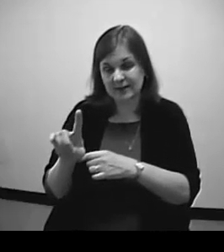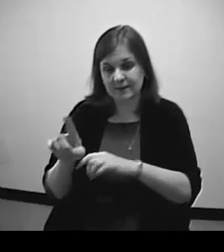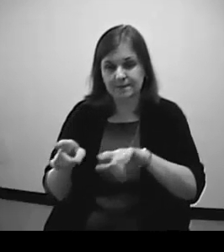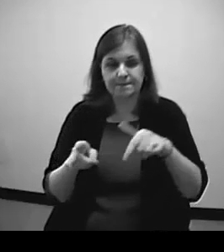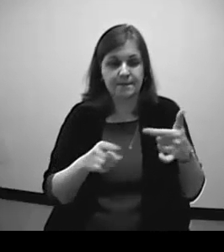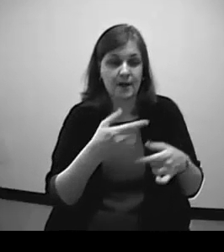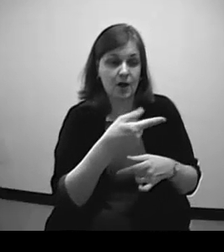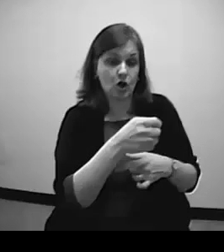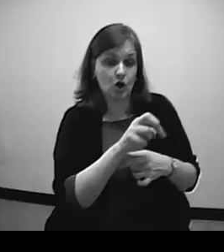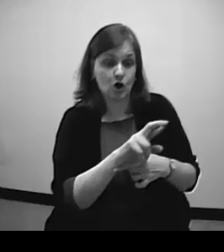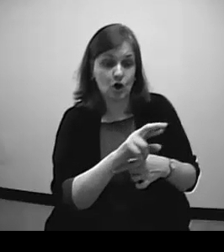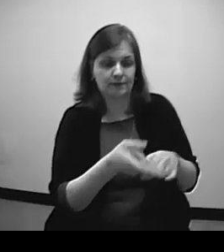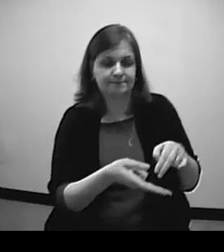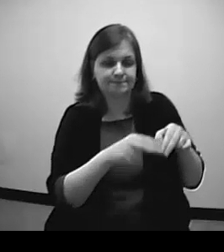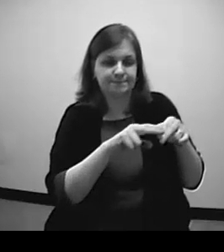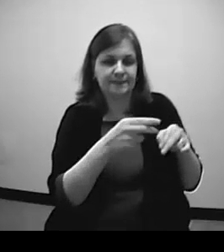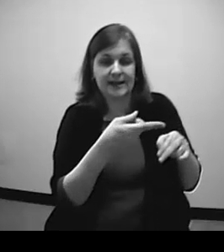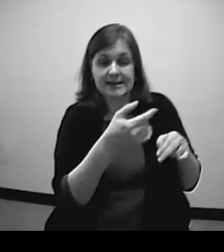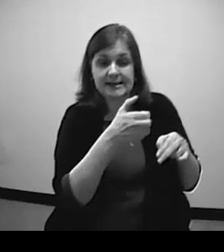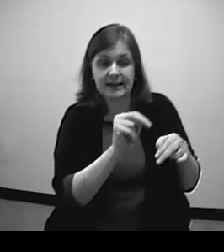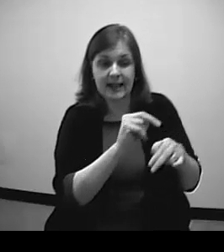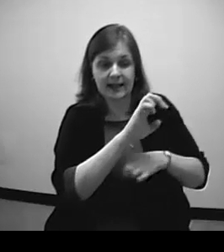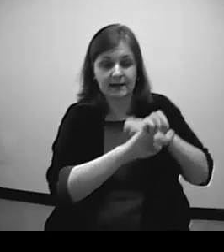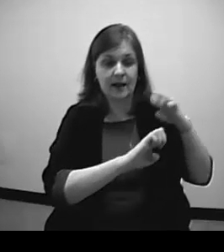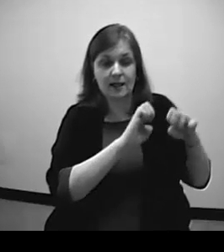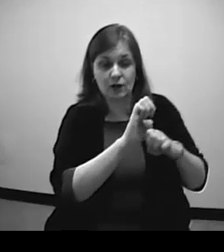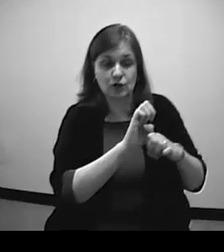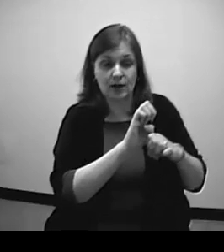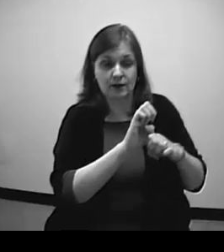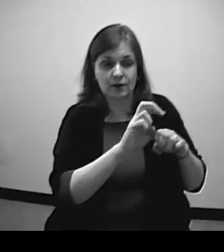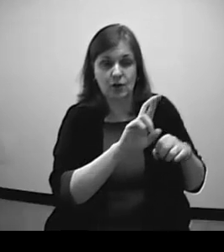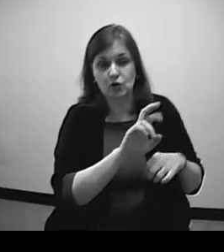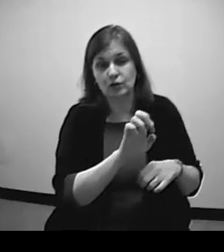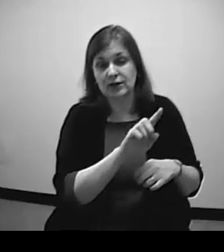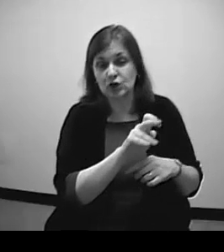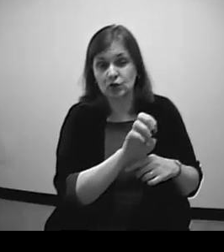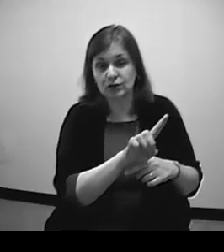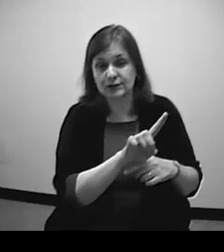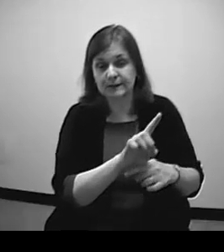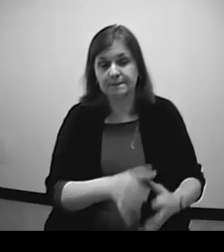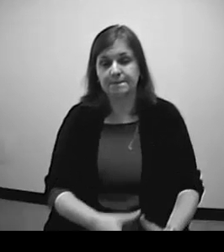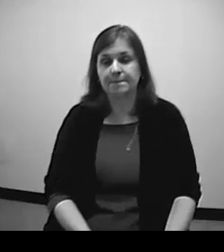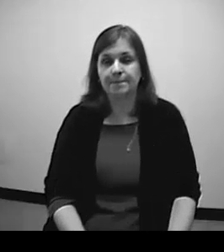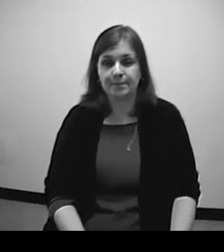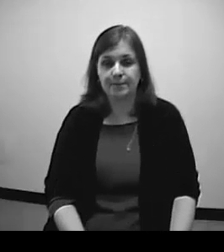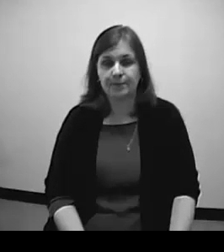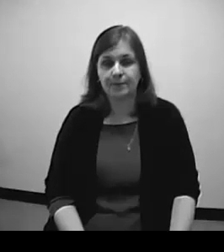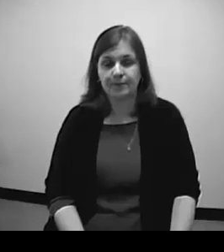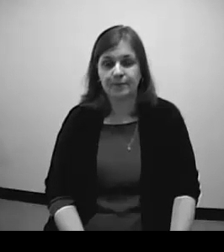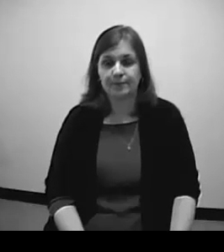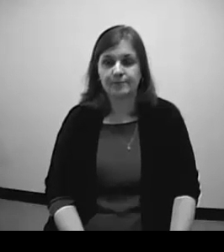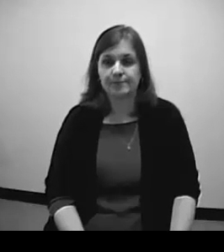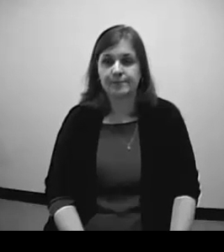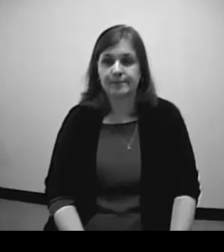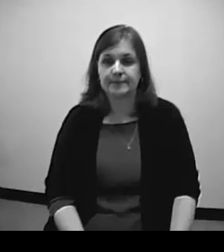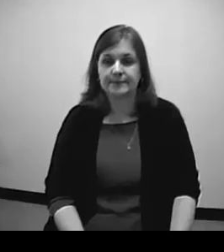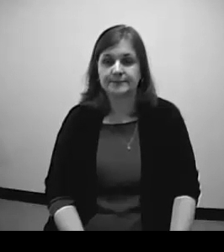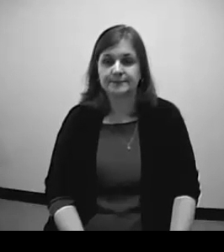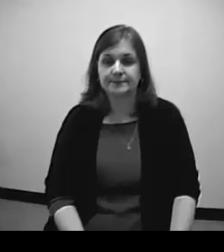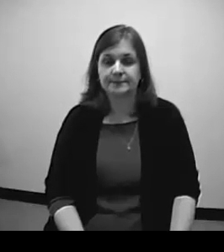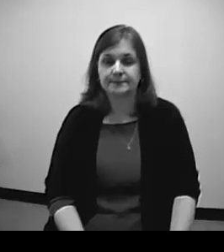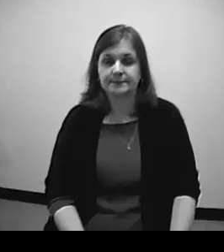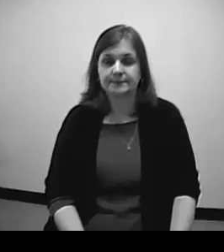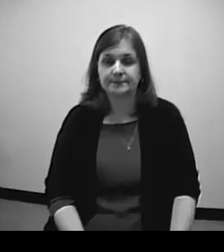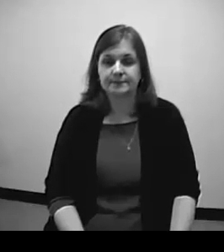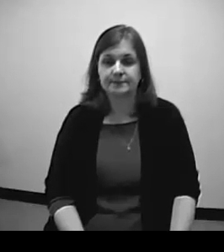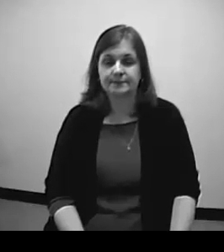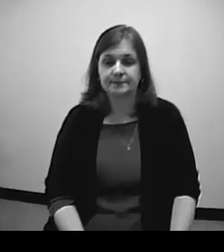Ger - Gain Electrons Reduced